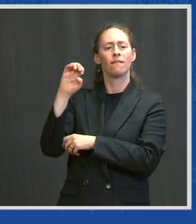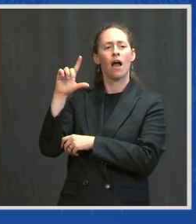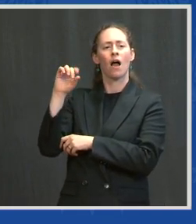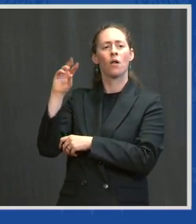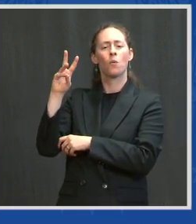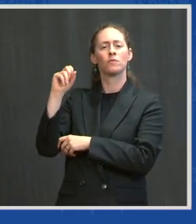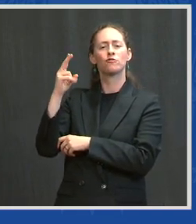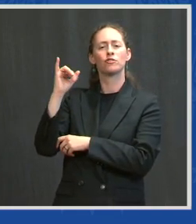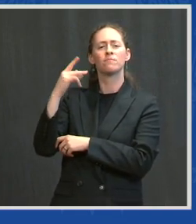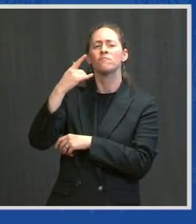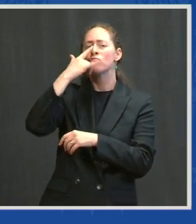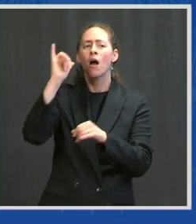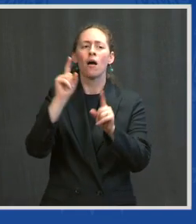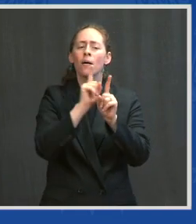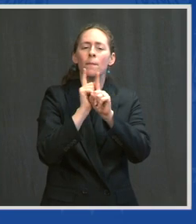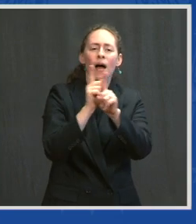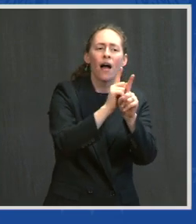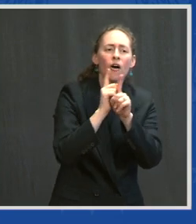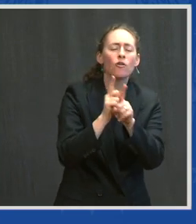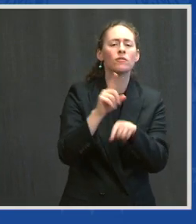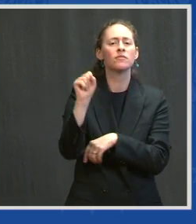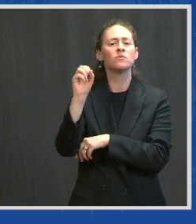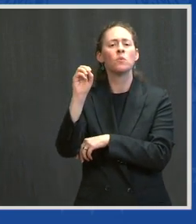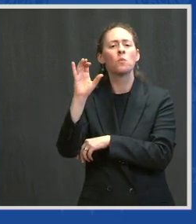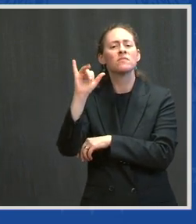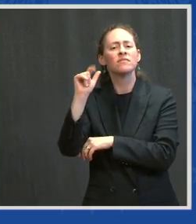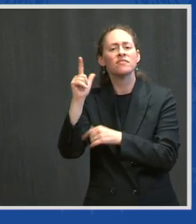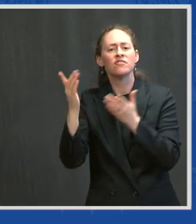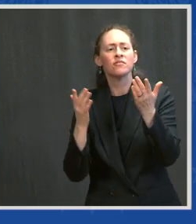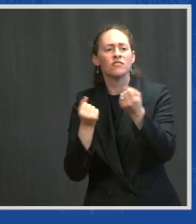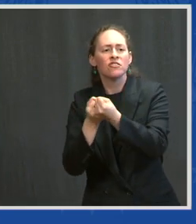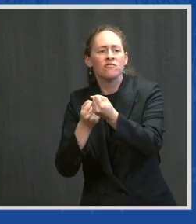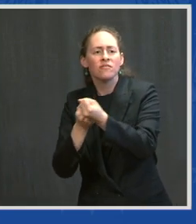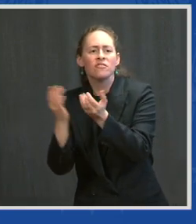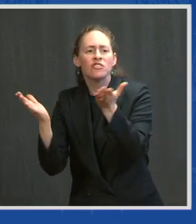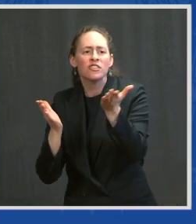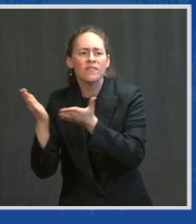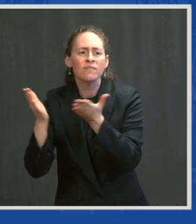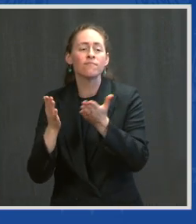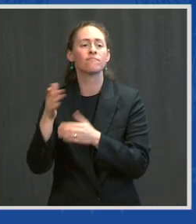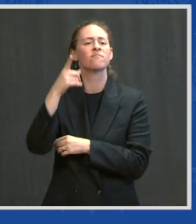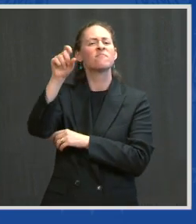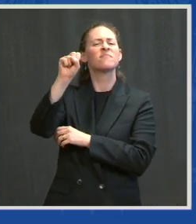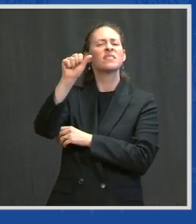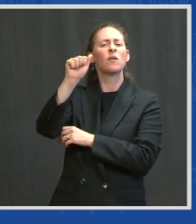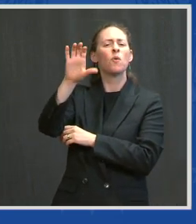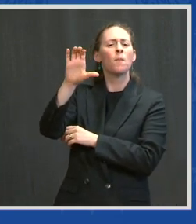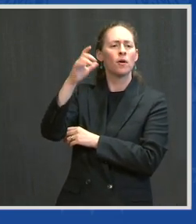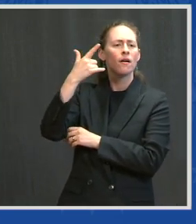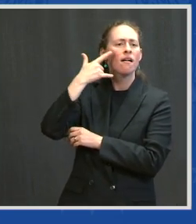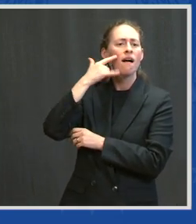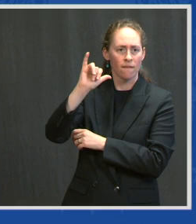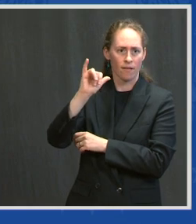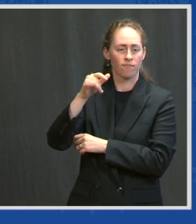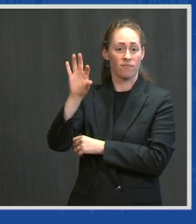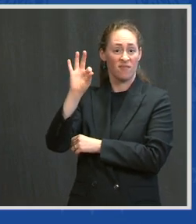It's saving lives. In Sacramento, for example, 91 percent of participants stayed away from gun violence.